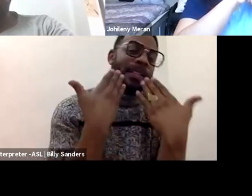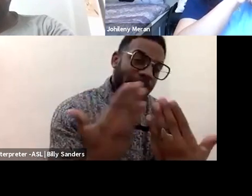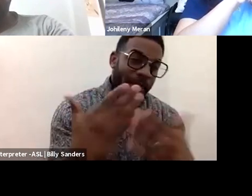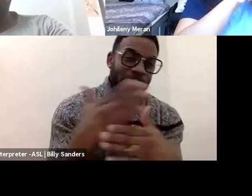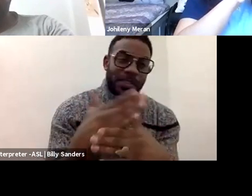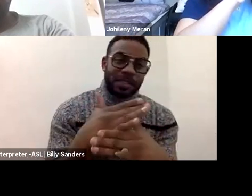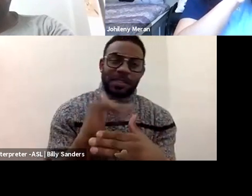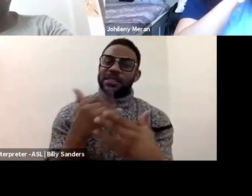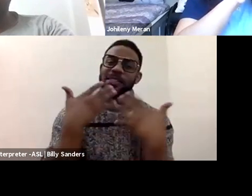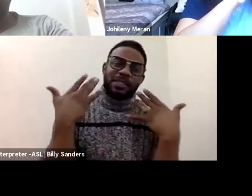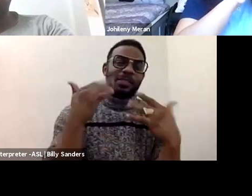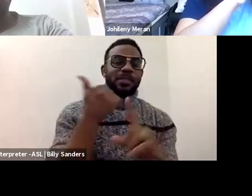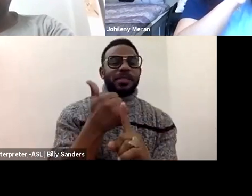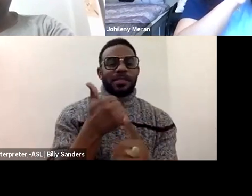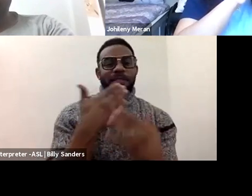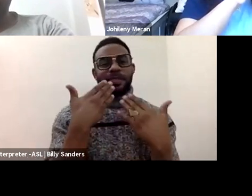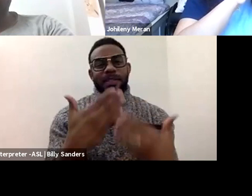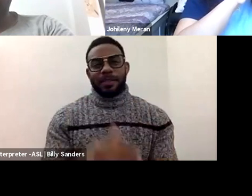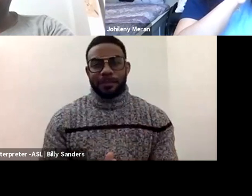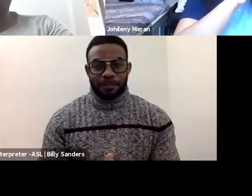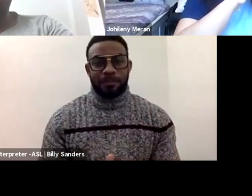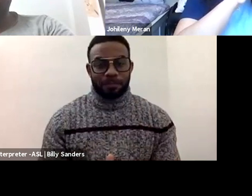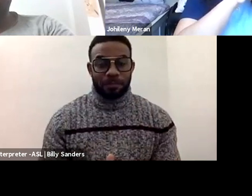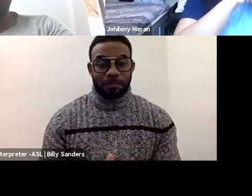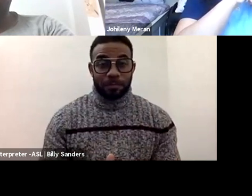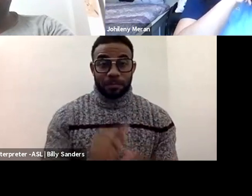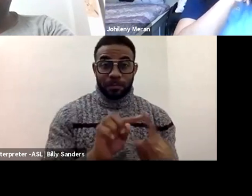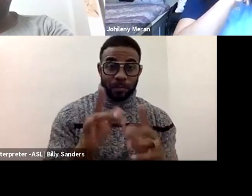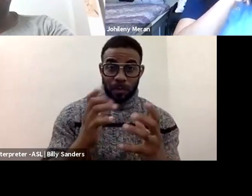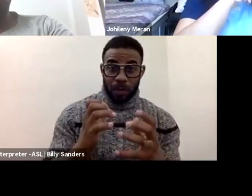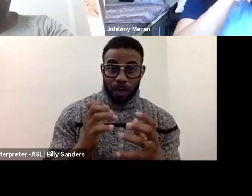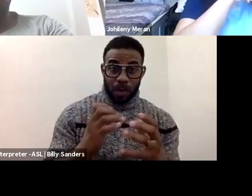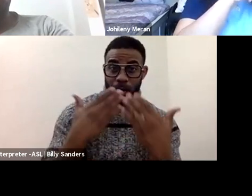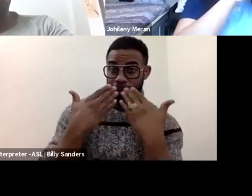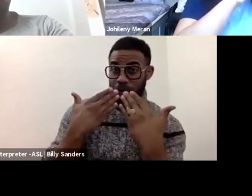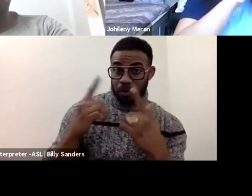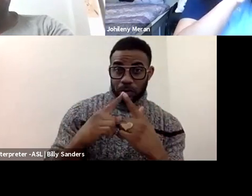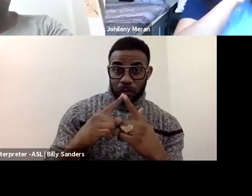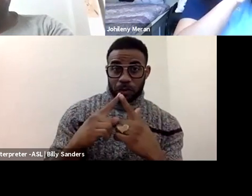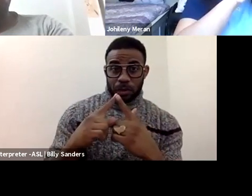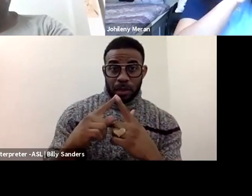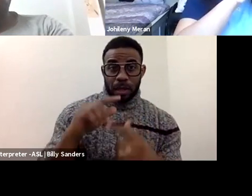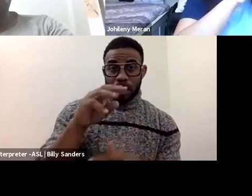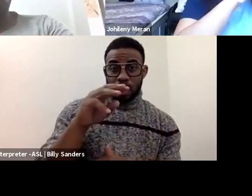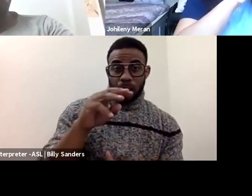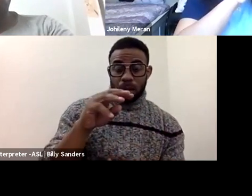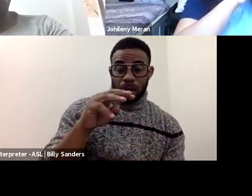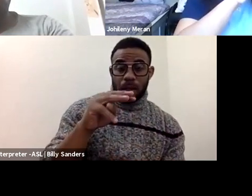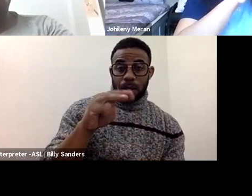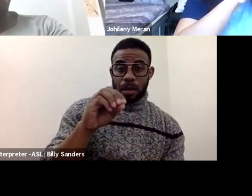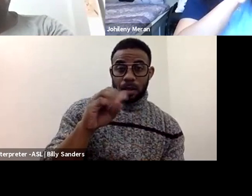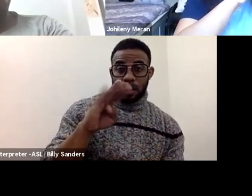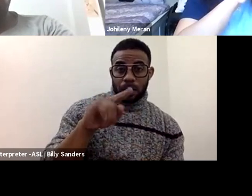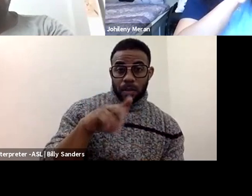generously with yourself. I also want to show gratitude to Mobility International and the